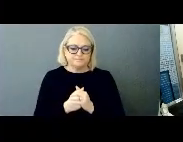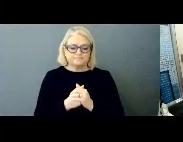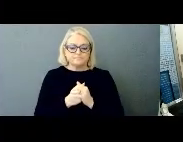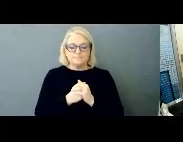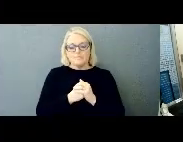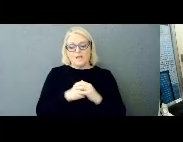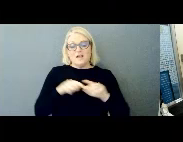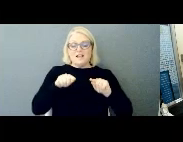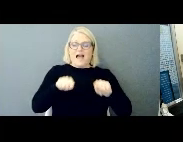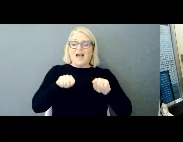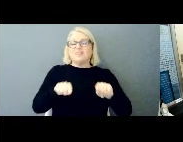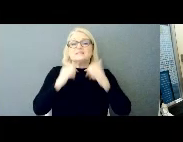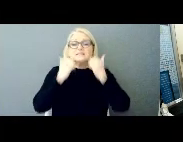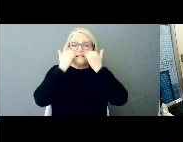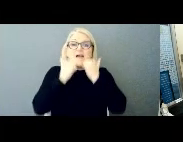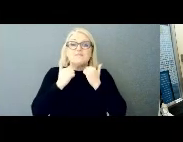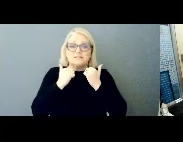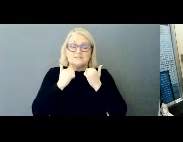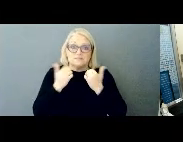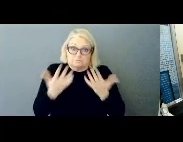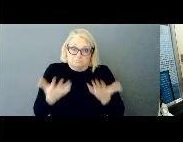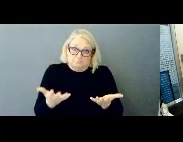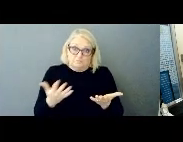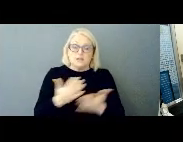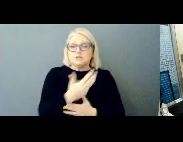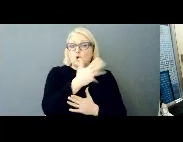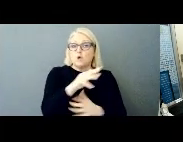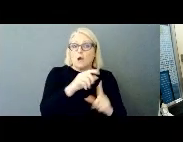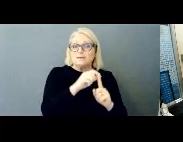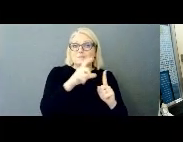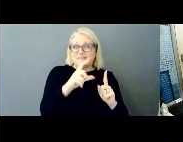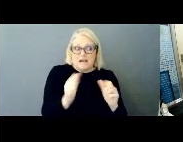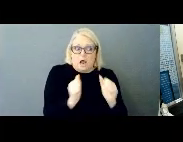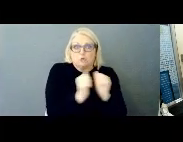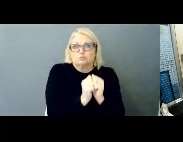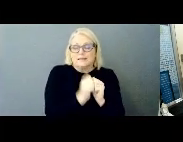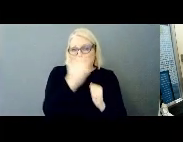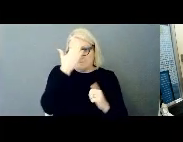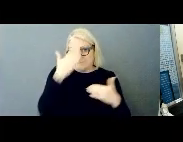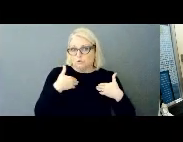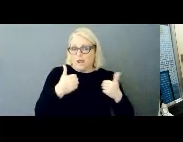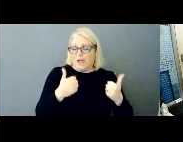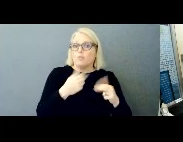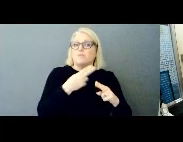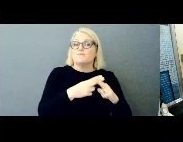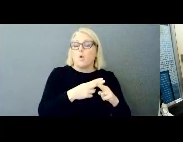And you can particularly see 90% agreed that mental health in primary schools increased their confidence.